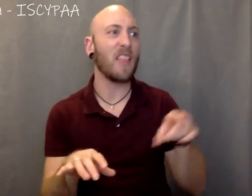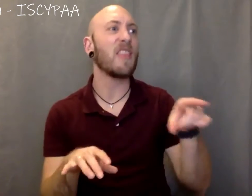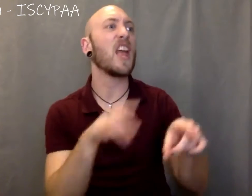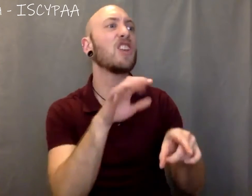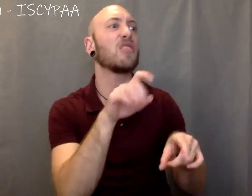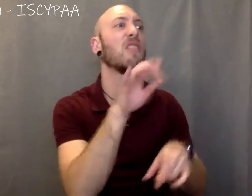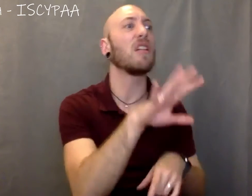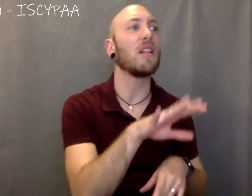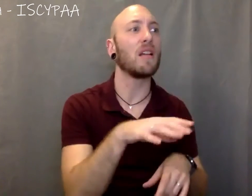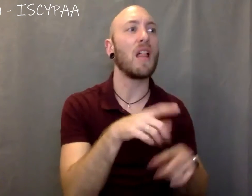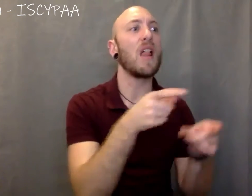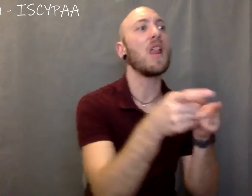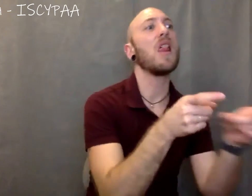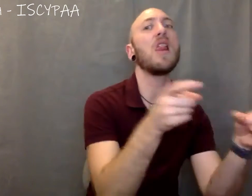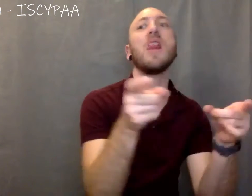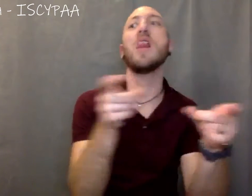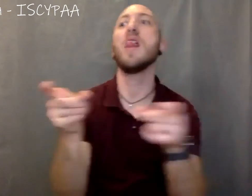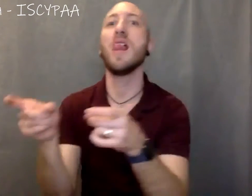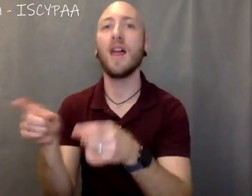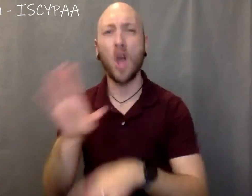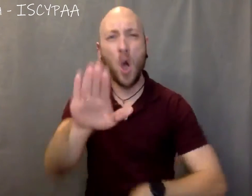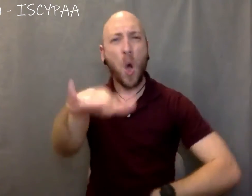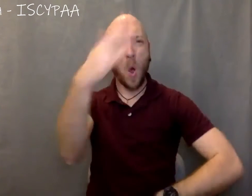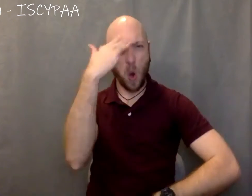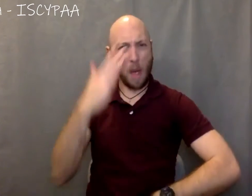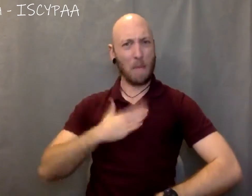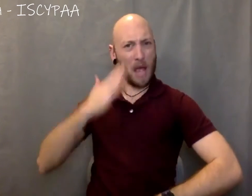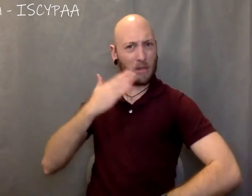do it this way because Don't you know my experience is the best experience like